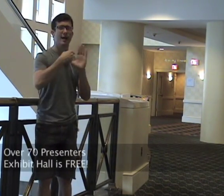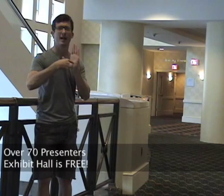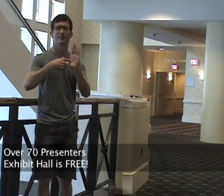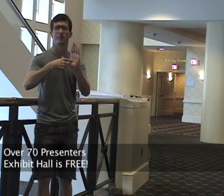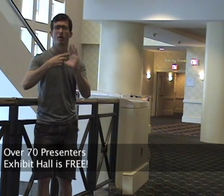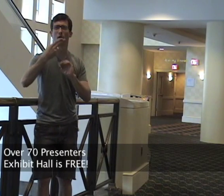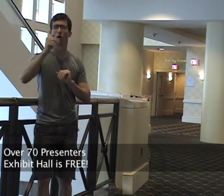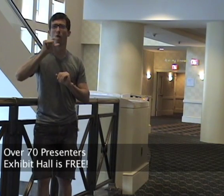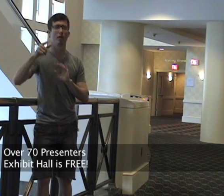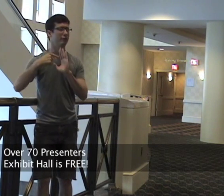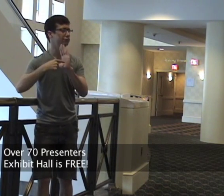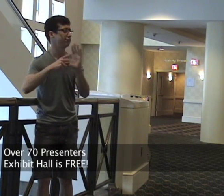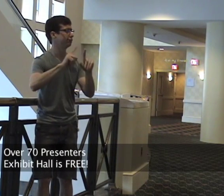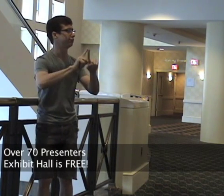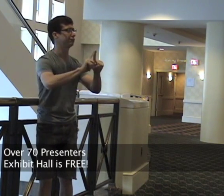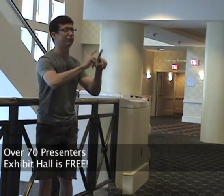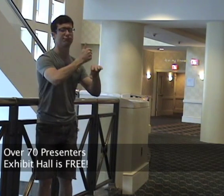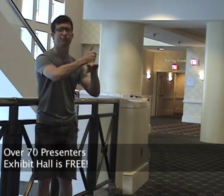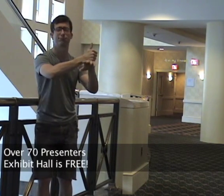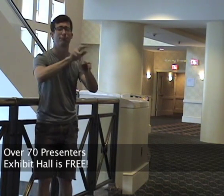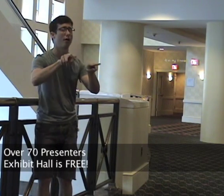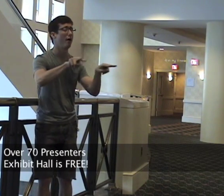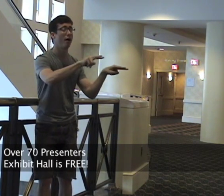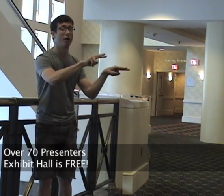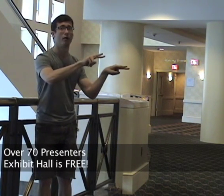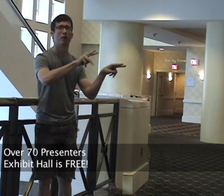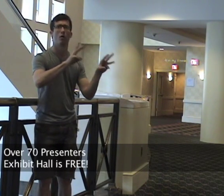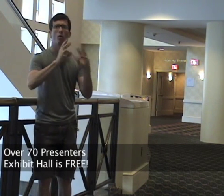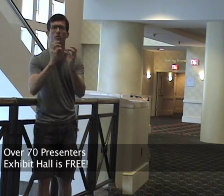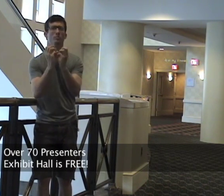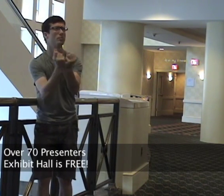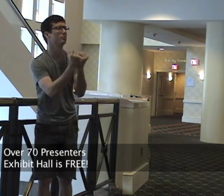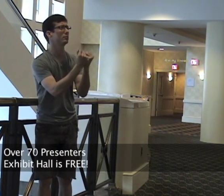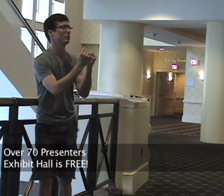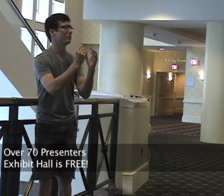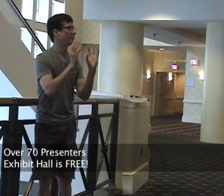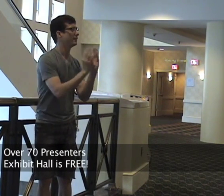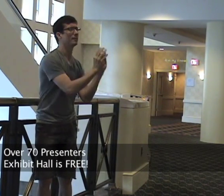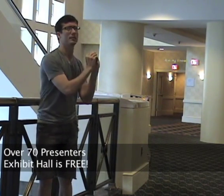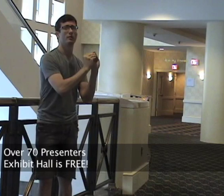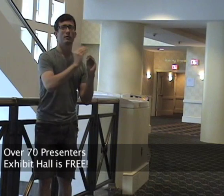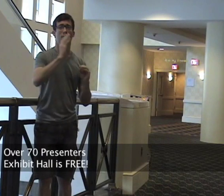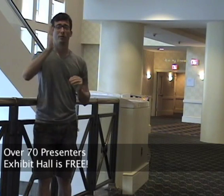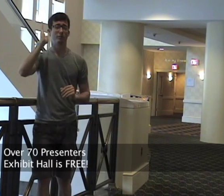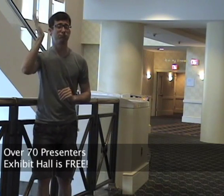There will be an exhibit hall, showcasing various booths and many workshops , meetings, and presenters!